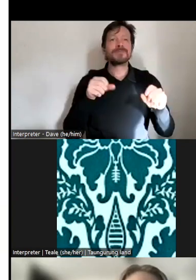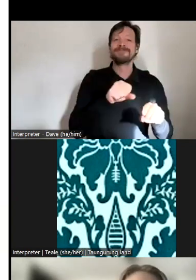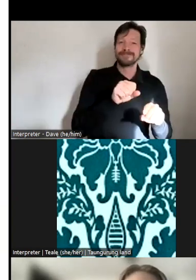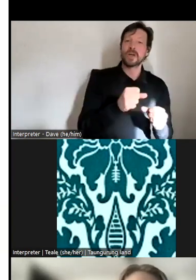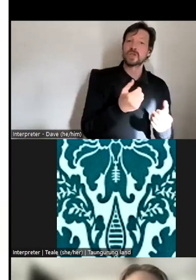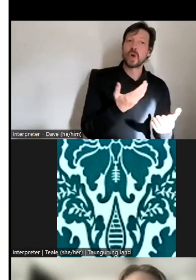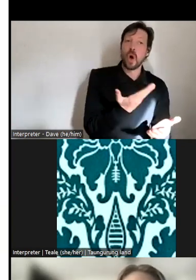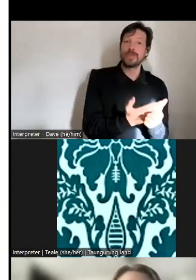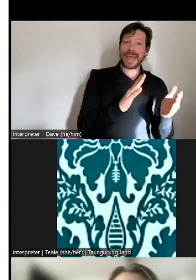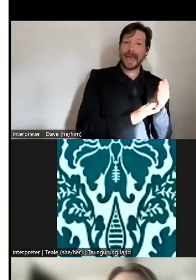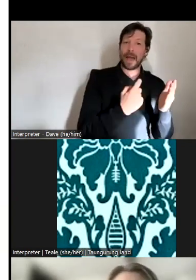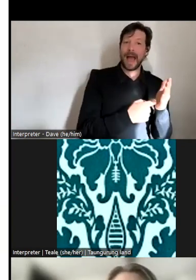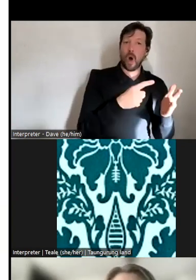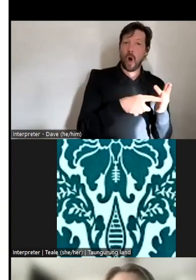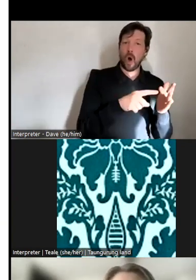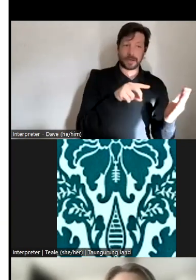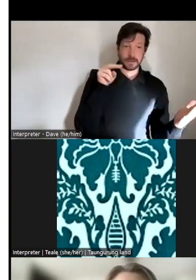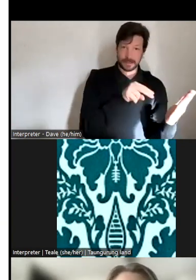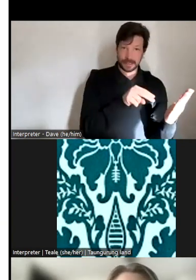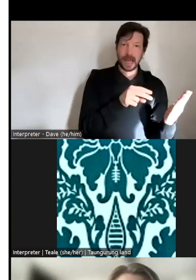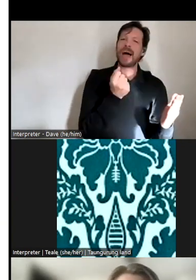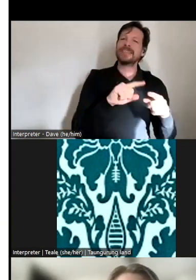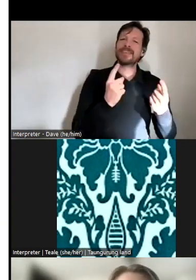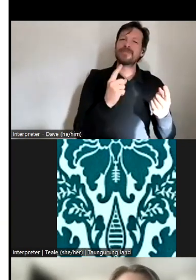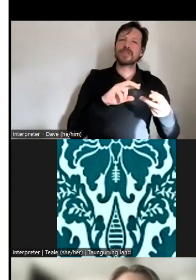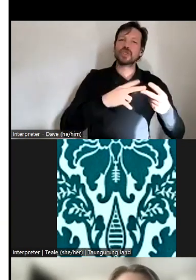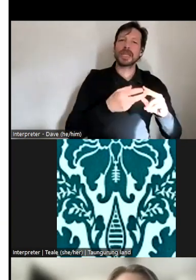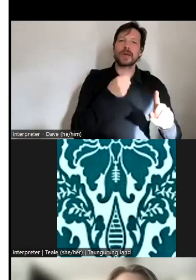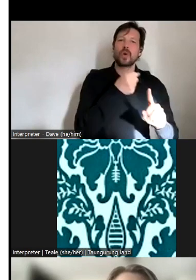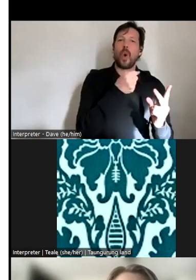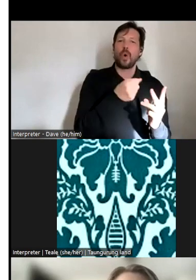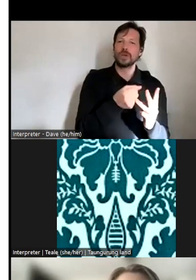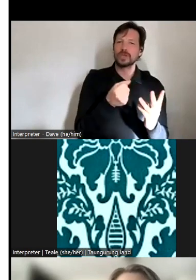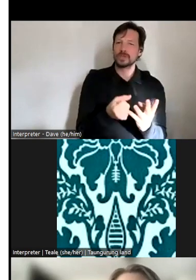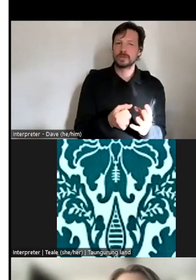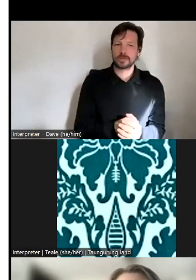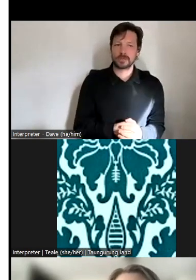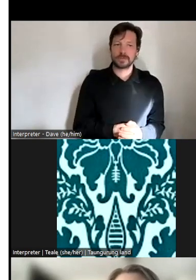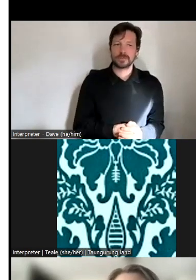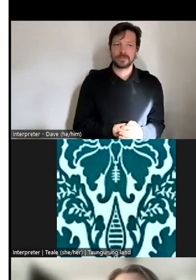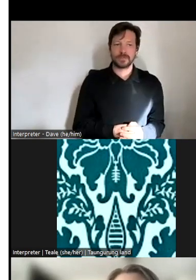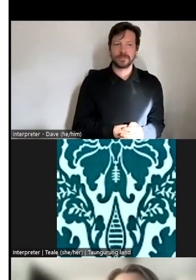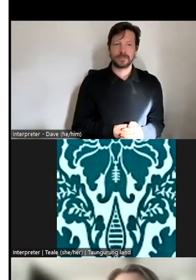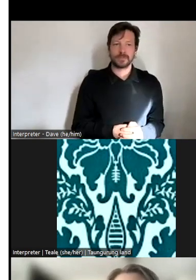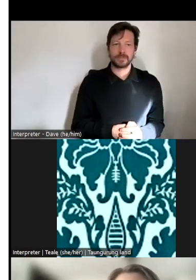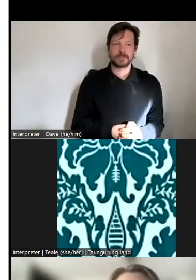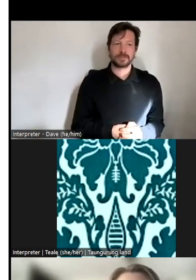There are a number of different genetic causes for that. So it can be related to specific genes,